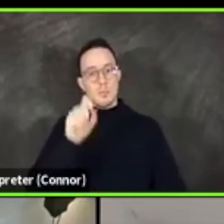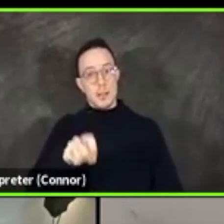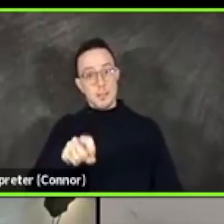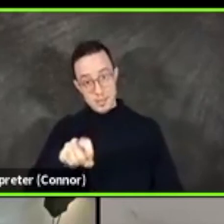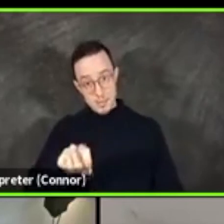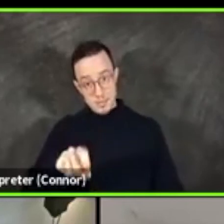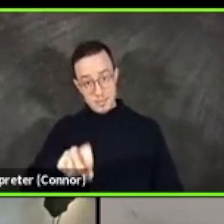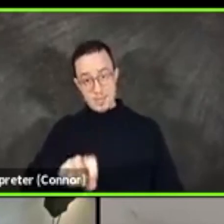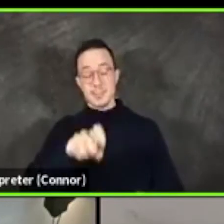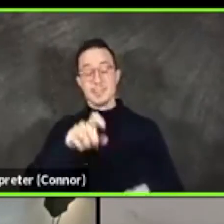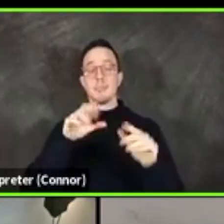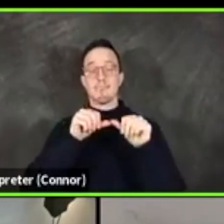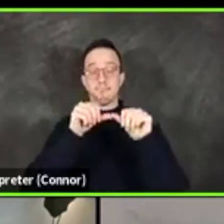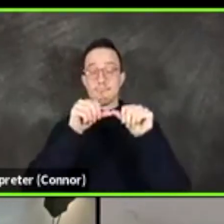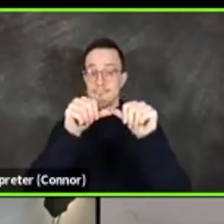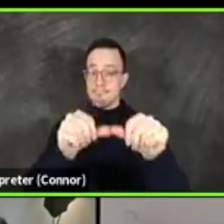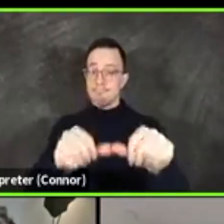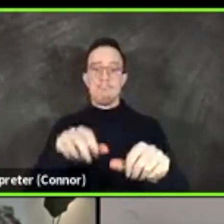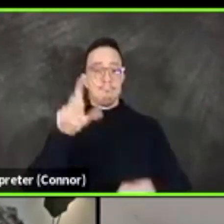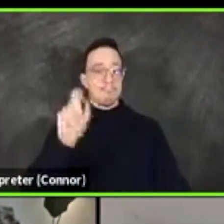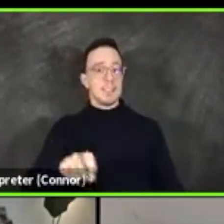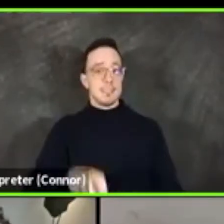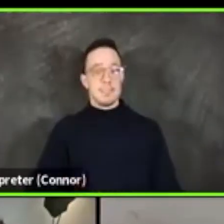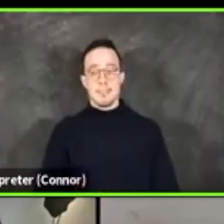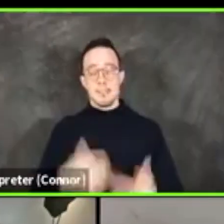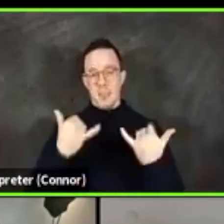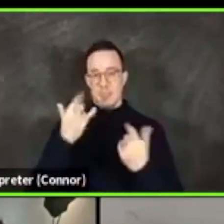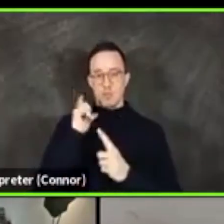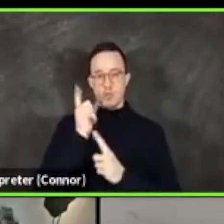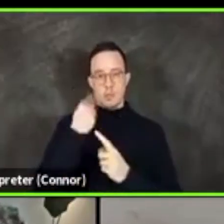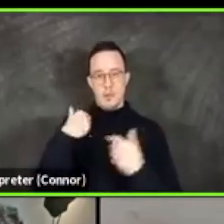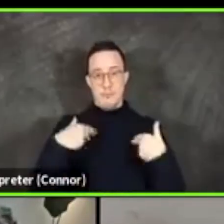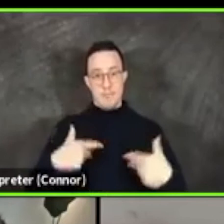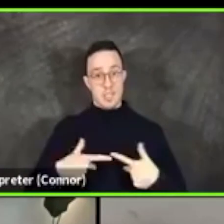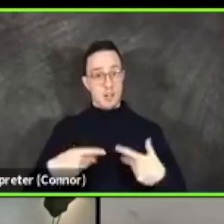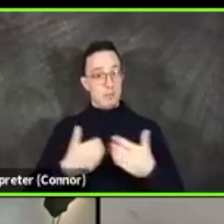MUST, CONTINUE! AS WE'RE IN THIS CURRENT MOMENT OF PHYSICAL SEPARATION. SO HOW ARE WE IN SOLIDARITY?